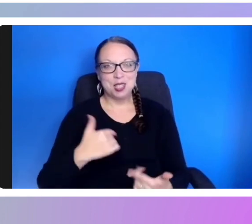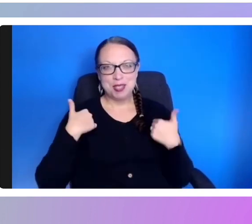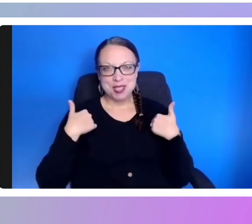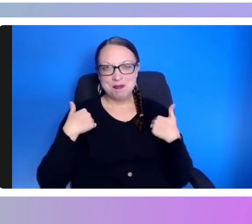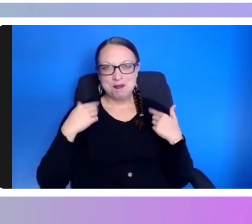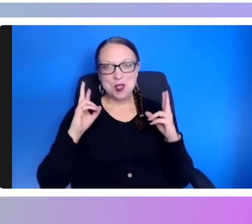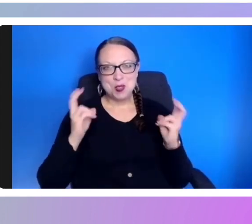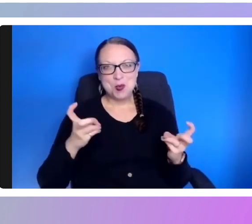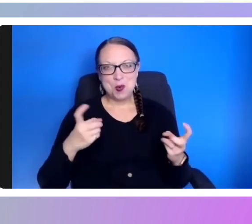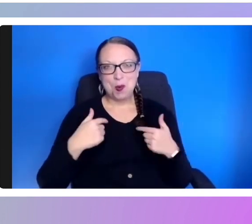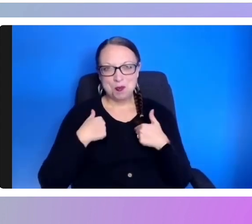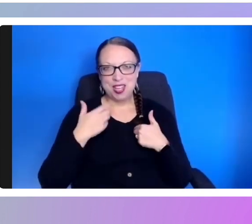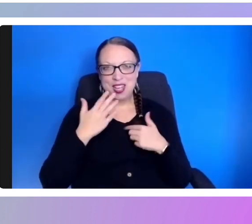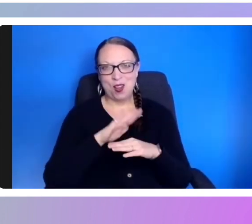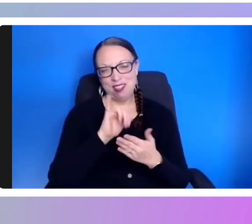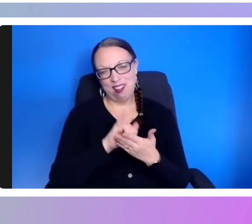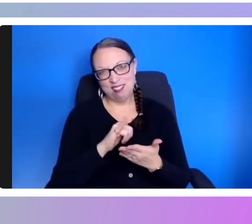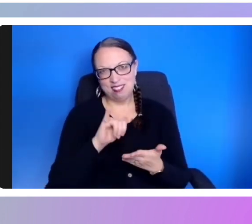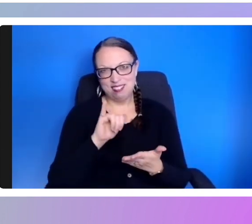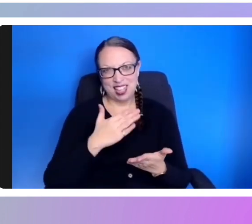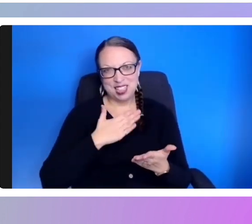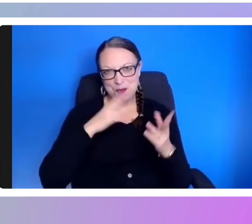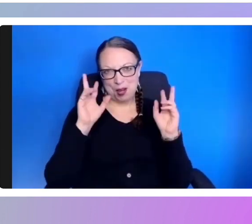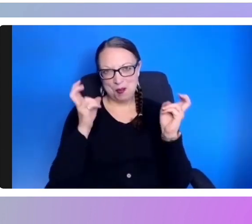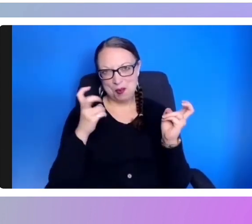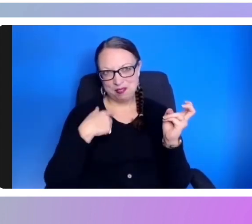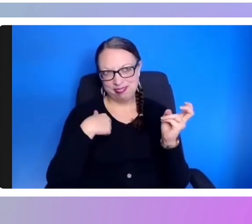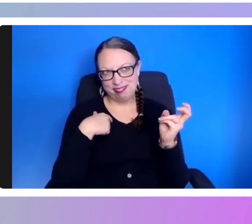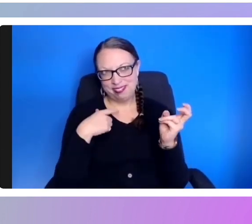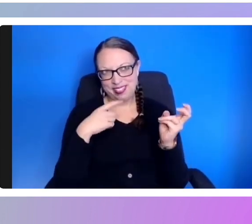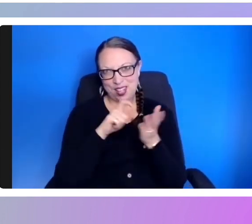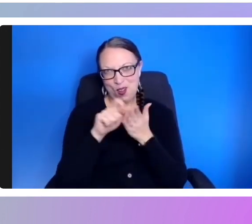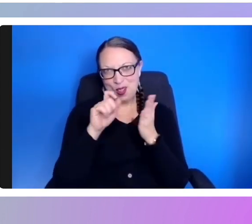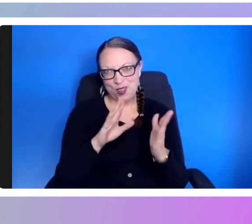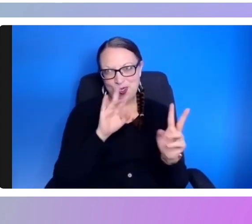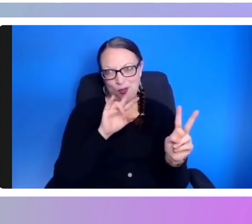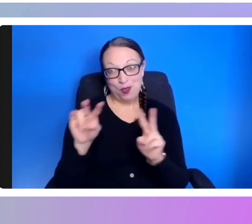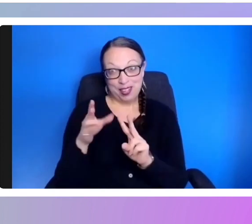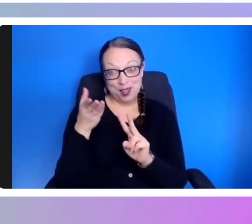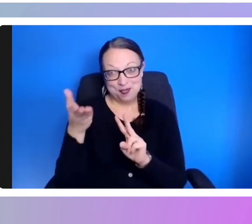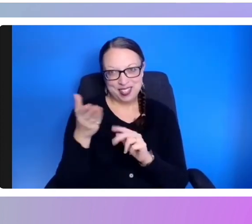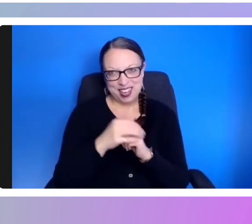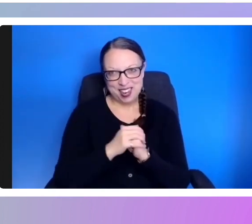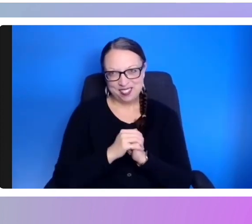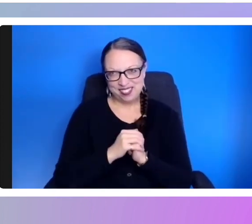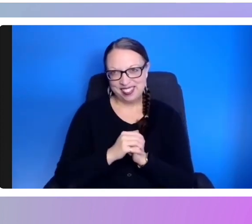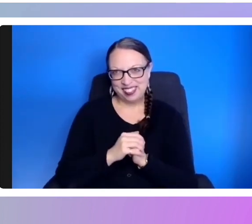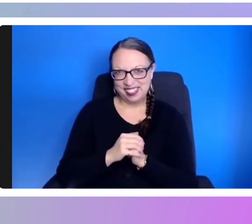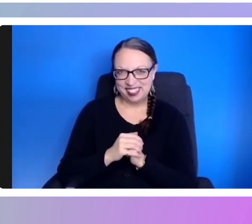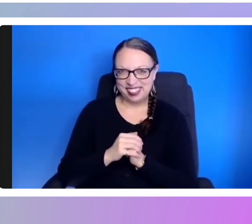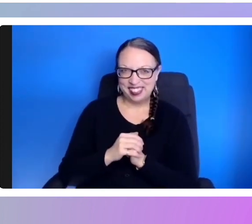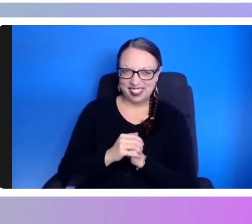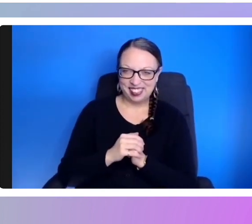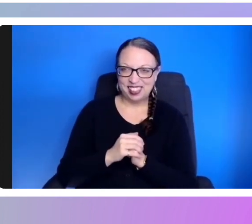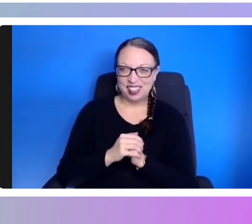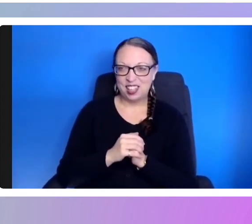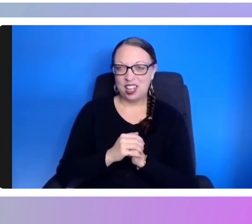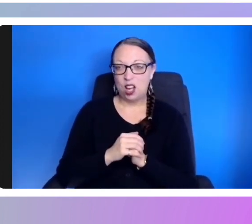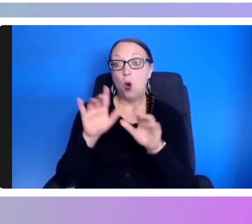that's my quote-- You're looking at the author right now excellent that's okay. Oh and actually Tommy